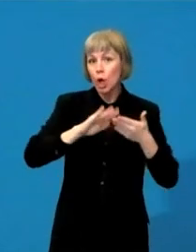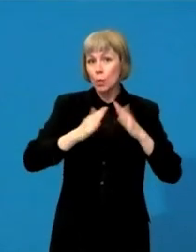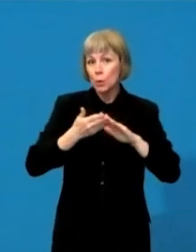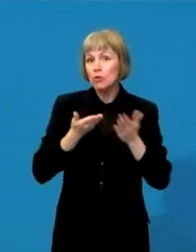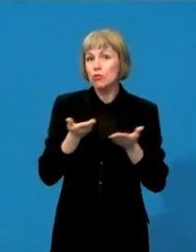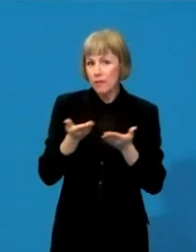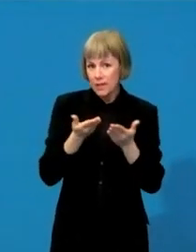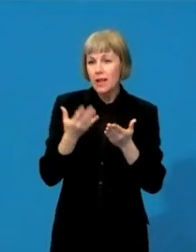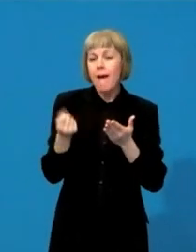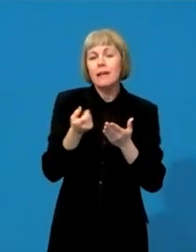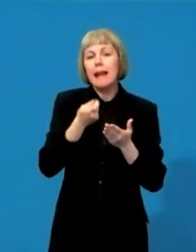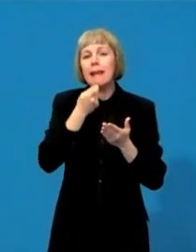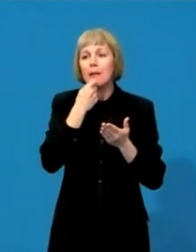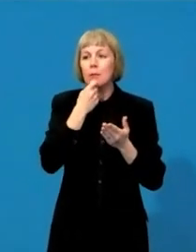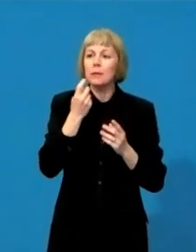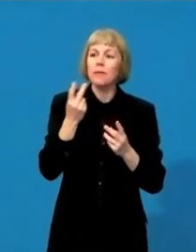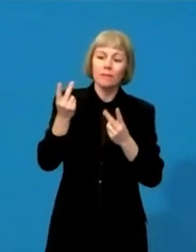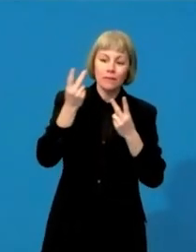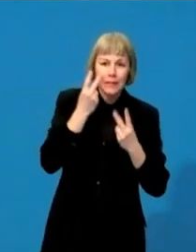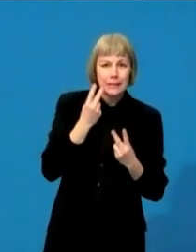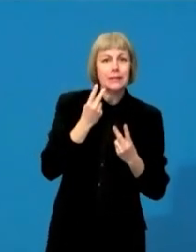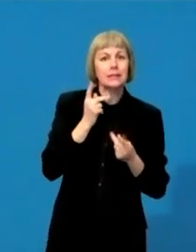It's pretty much just two support workers now.